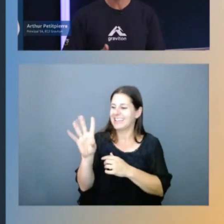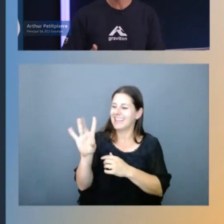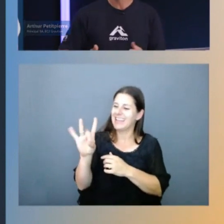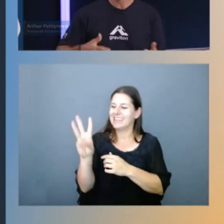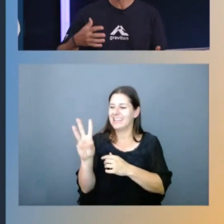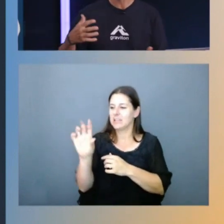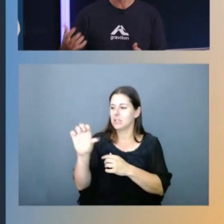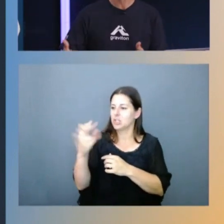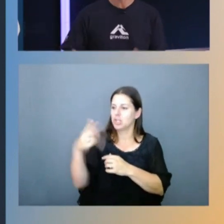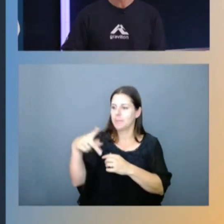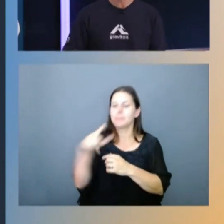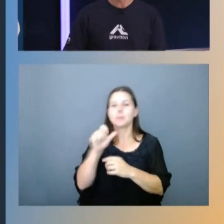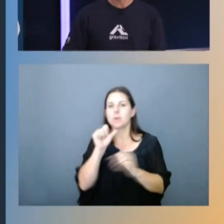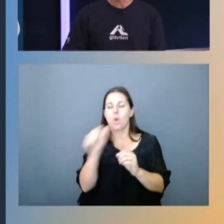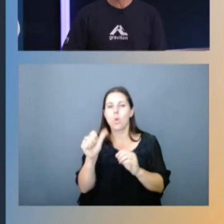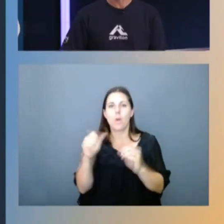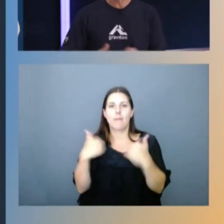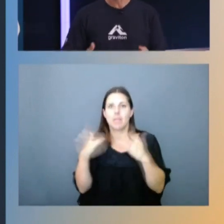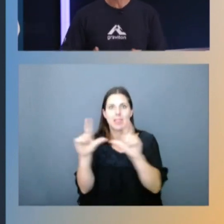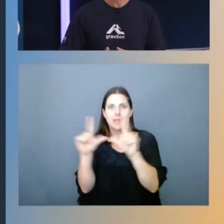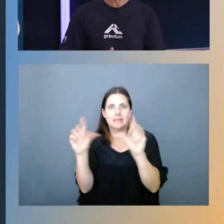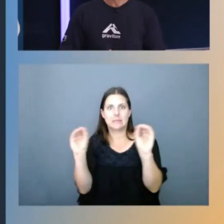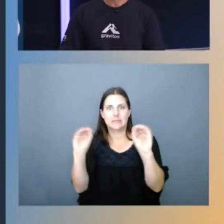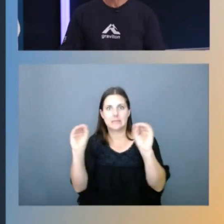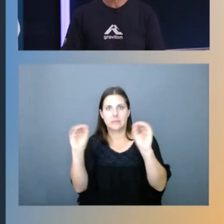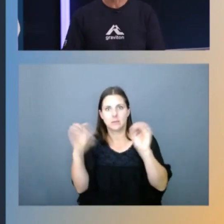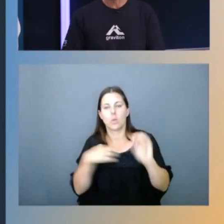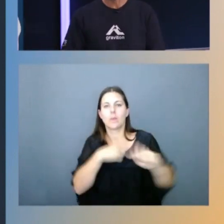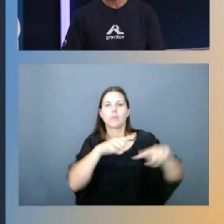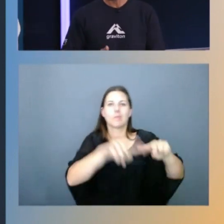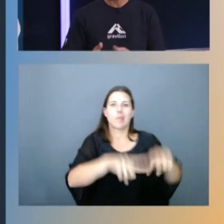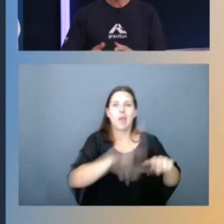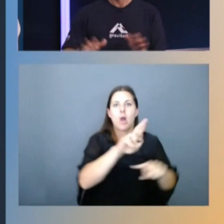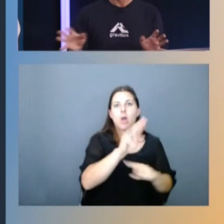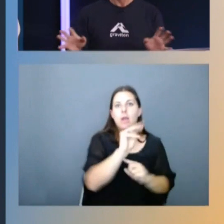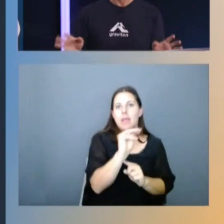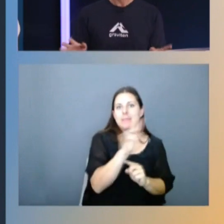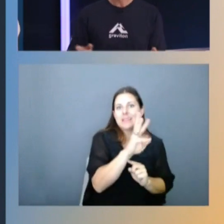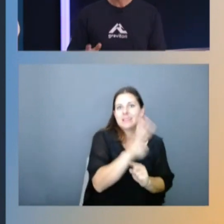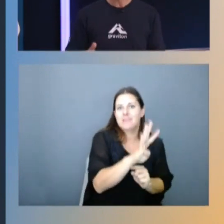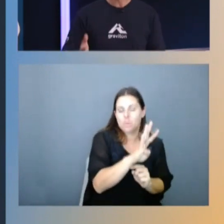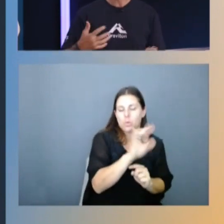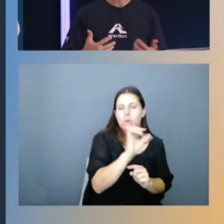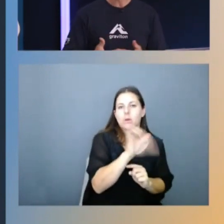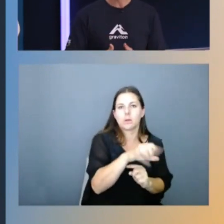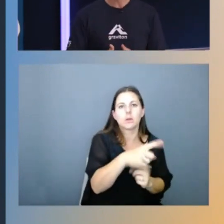so we decided to rely on the ARM64 architecture and there are many reasons behind that.